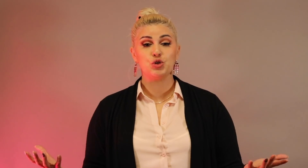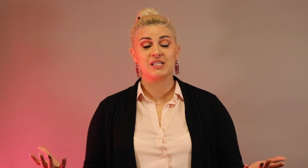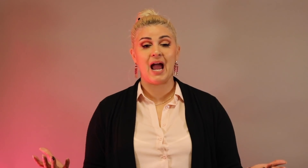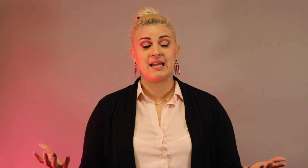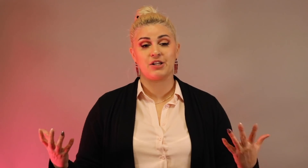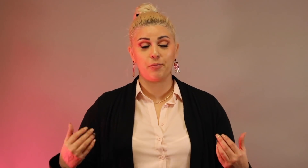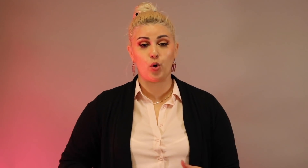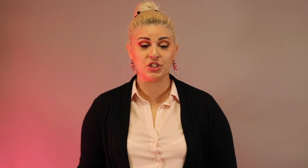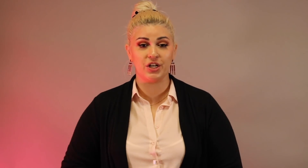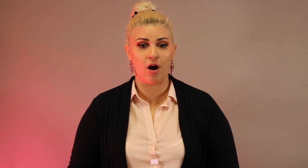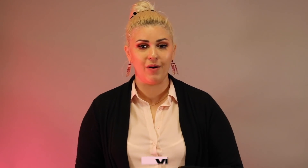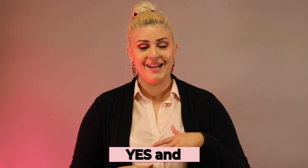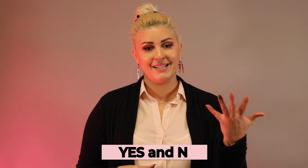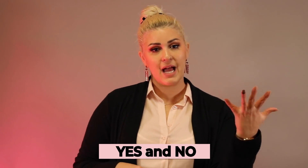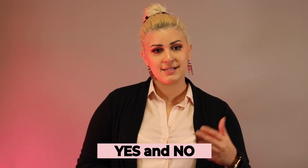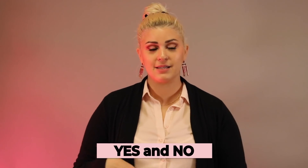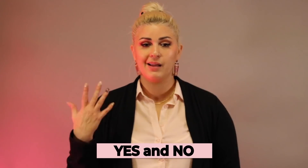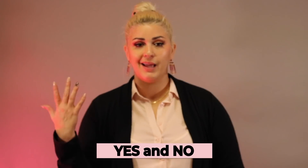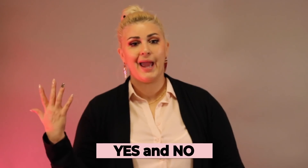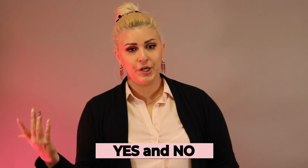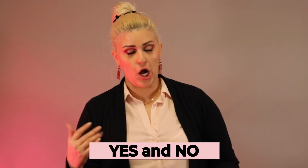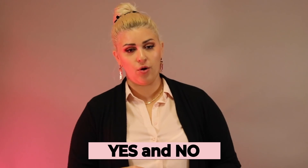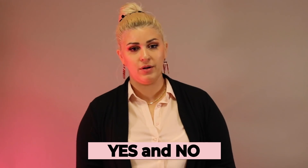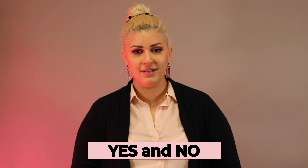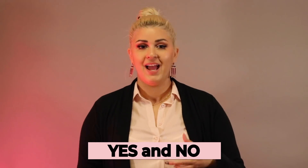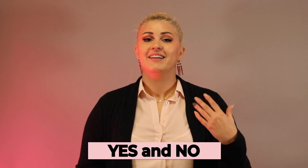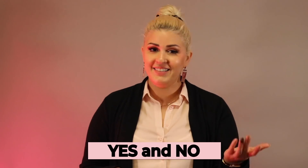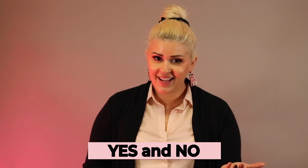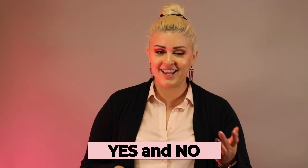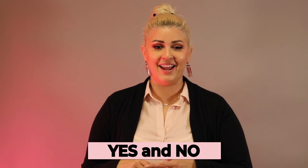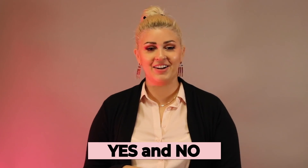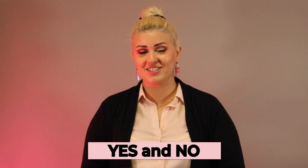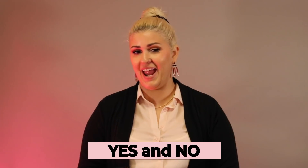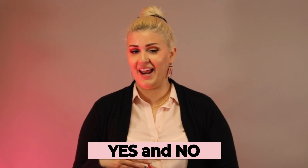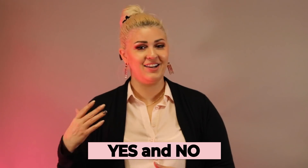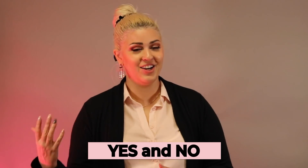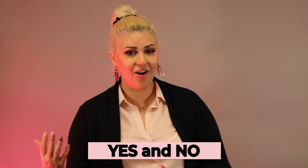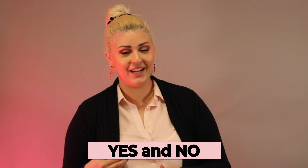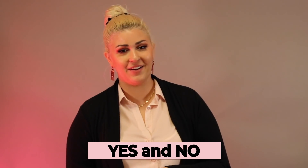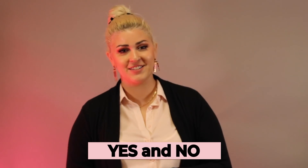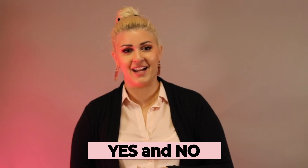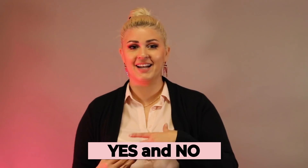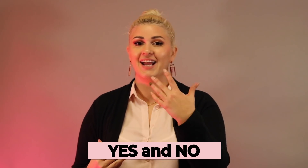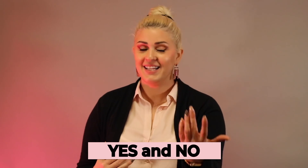Two signs that are important to know, yes and no. Yes, I understand, no, I don't understand.